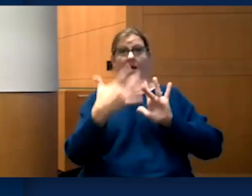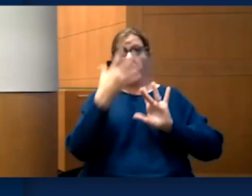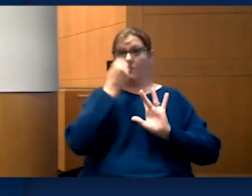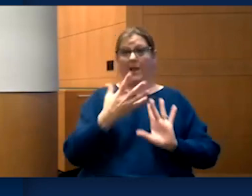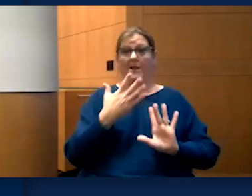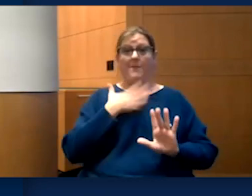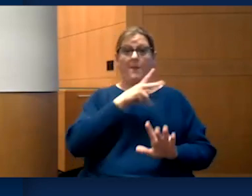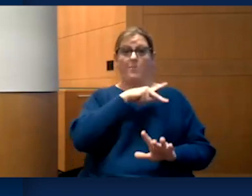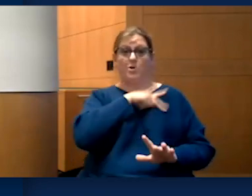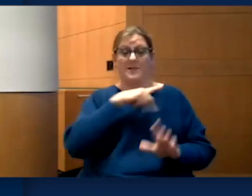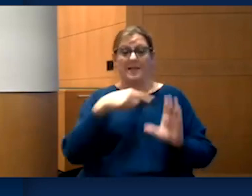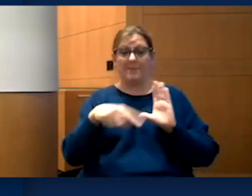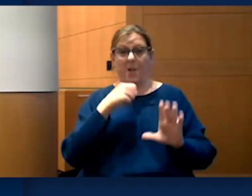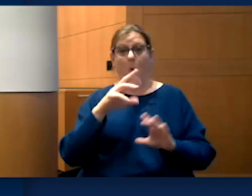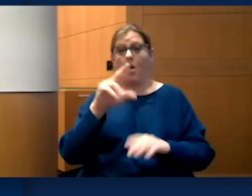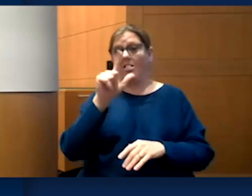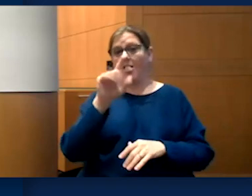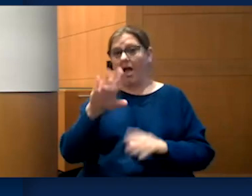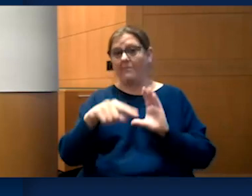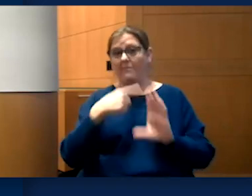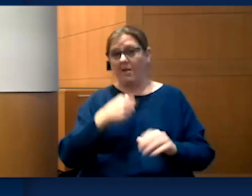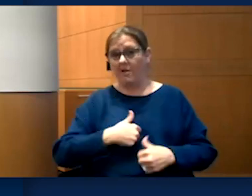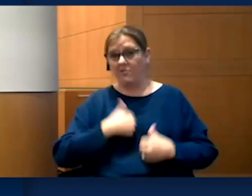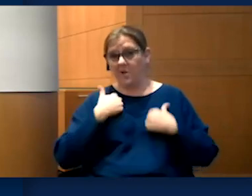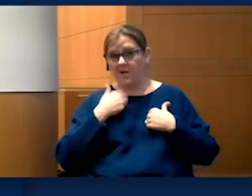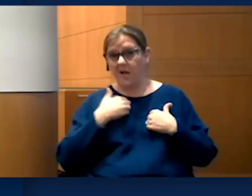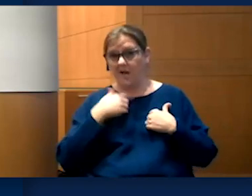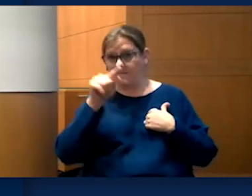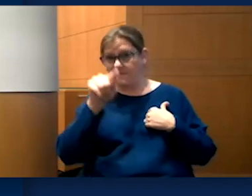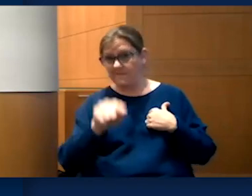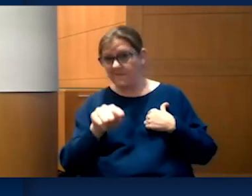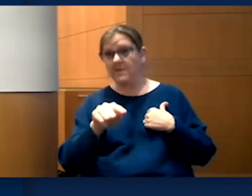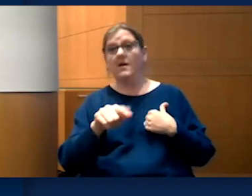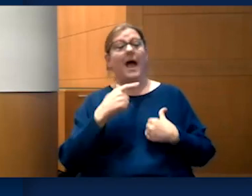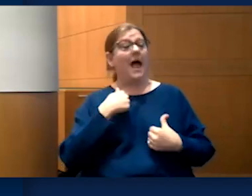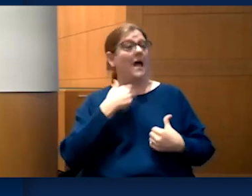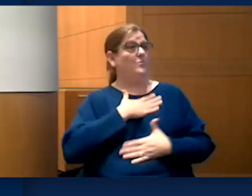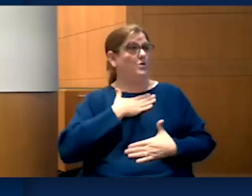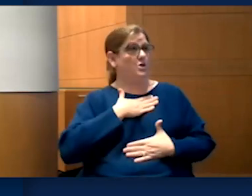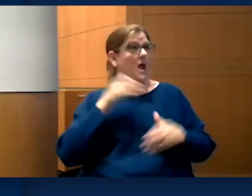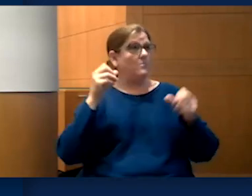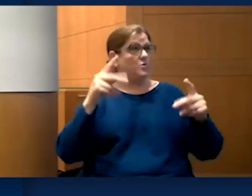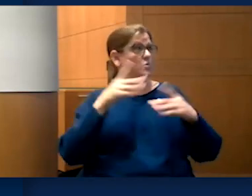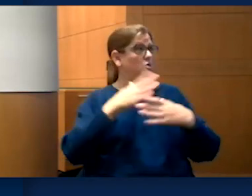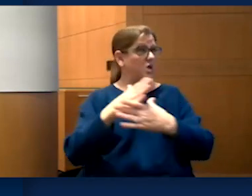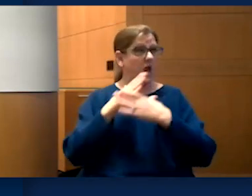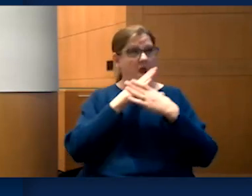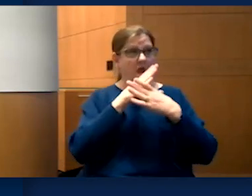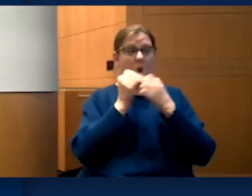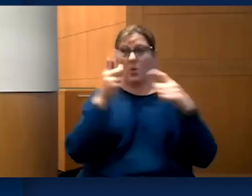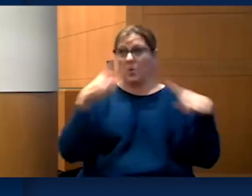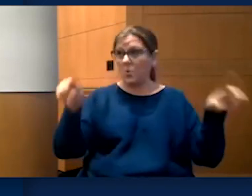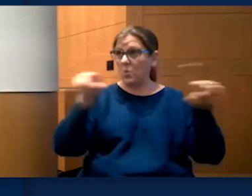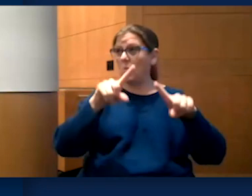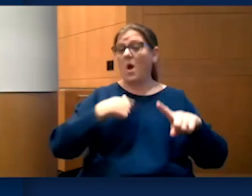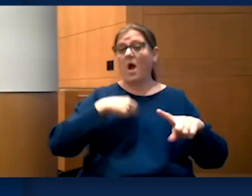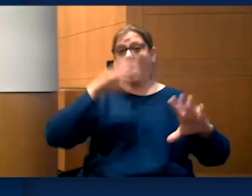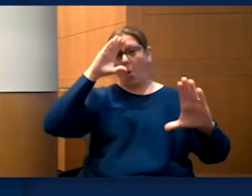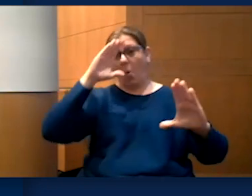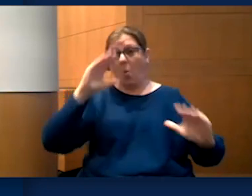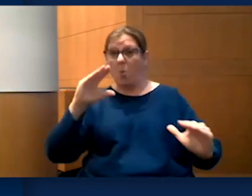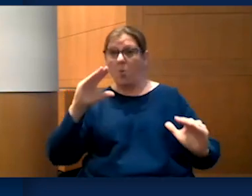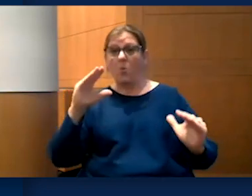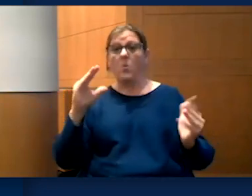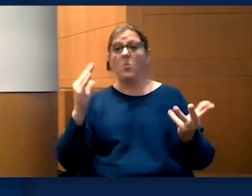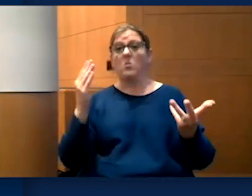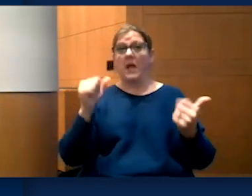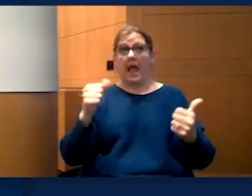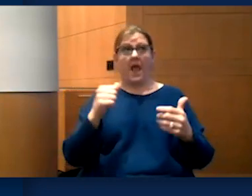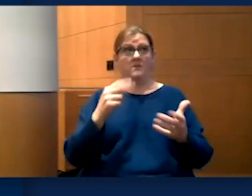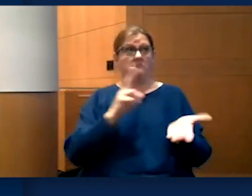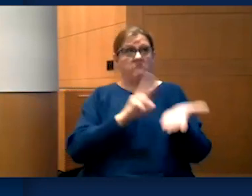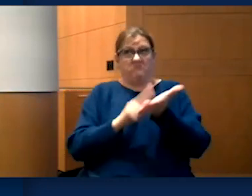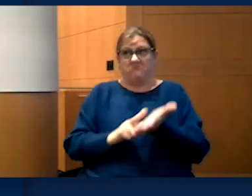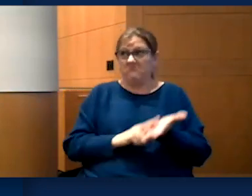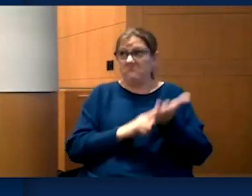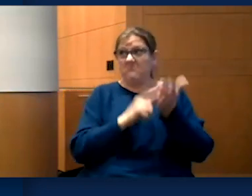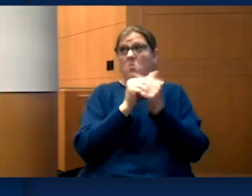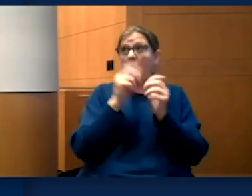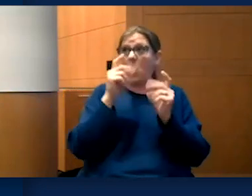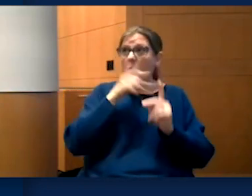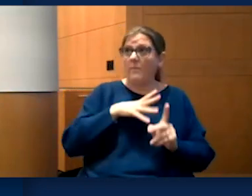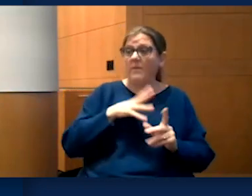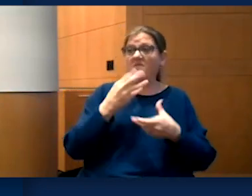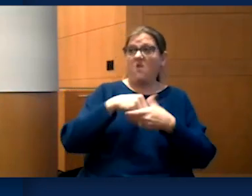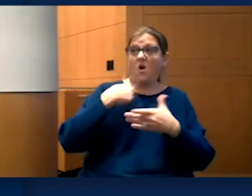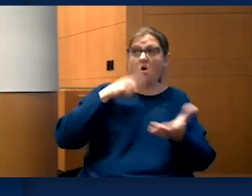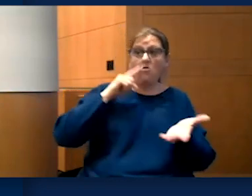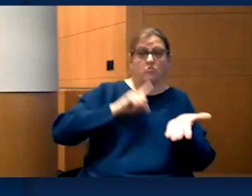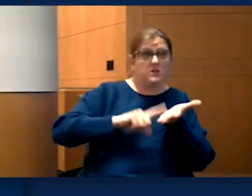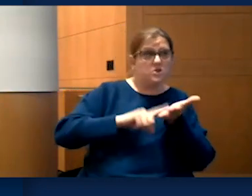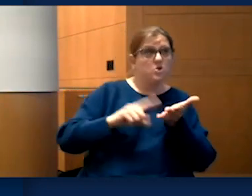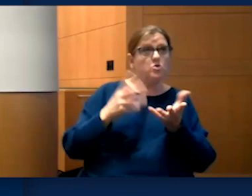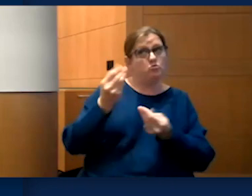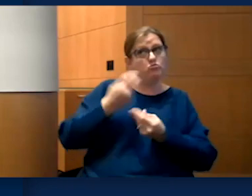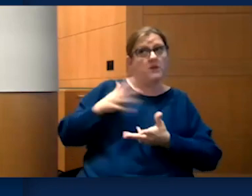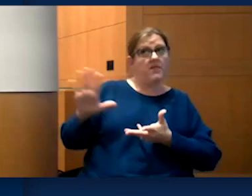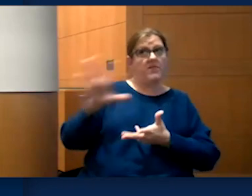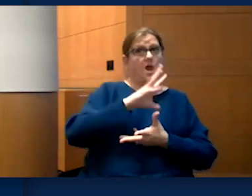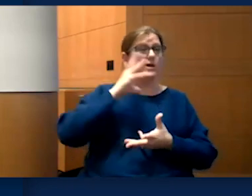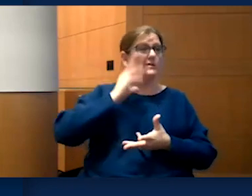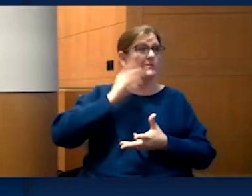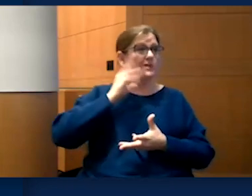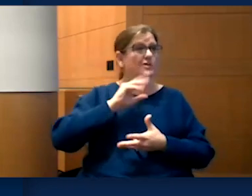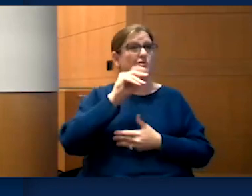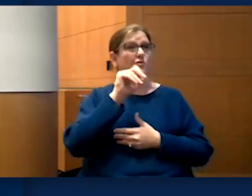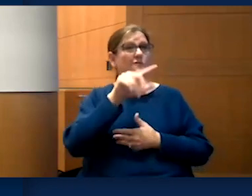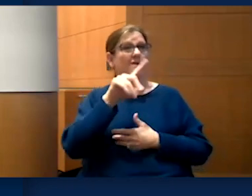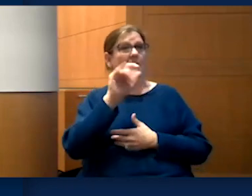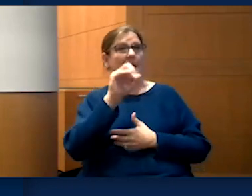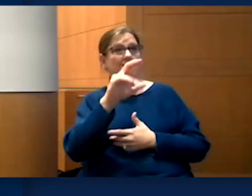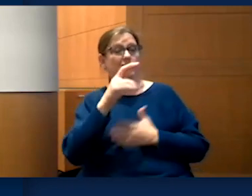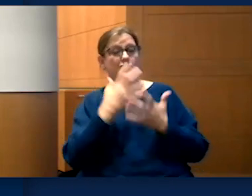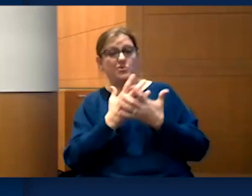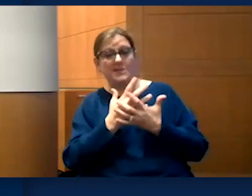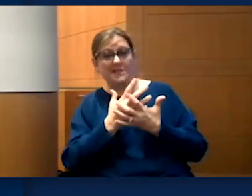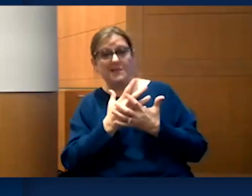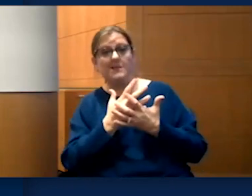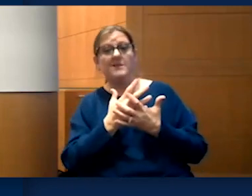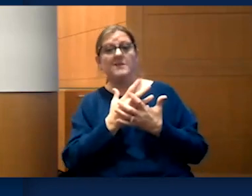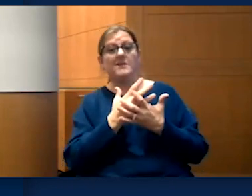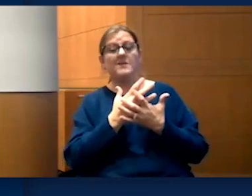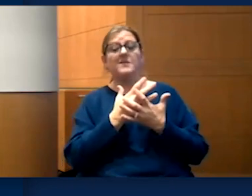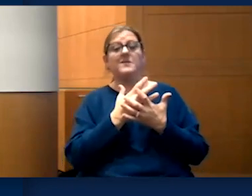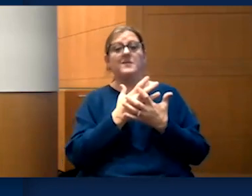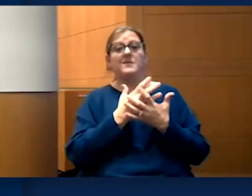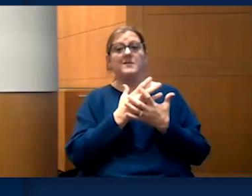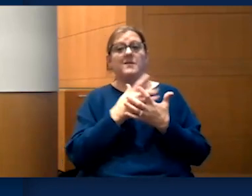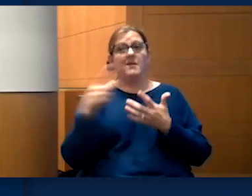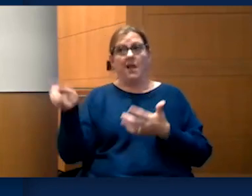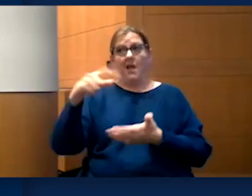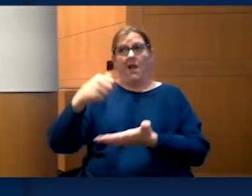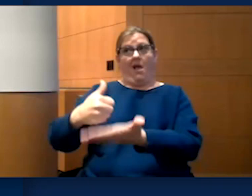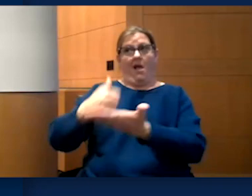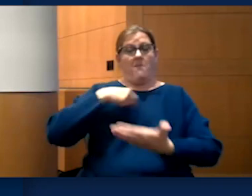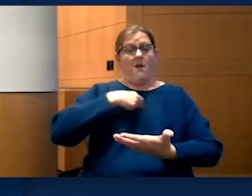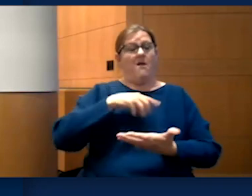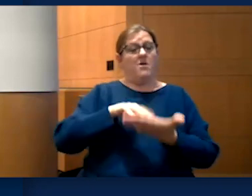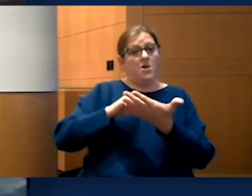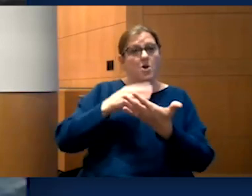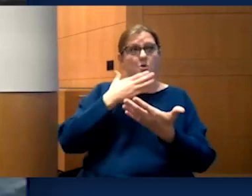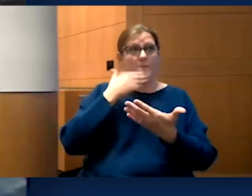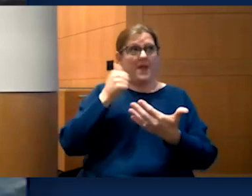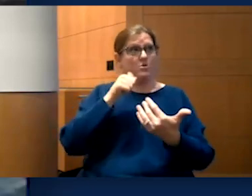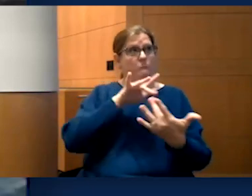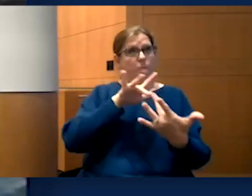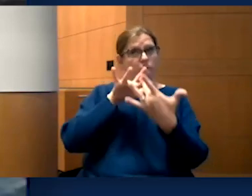I appreciate the opportunity to share this with you. I hope that we will be able to enroll women who would like to tell us about their experiences with cervical cancer screening as they help us learn how to better reach our population.